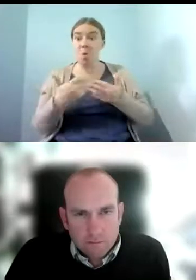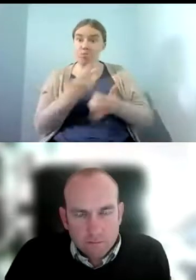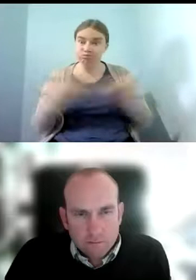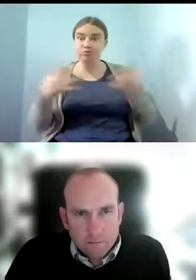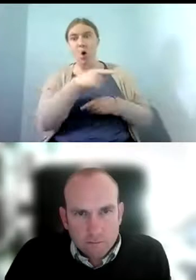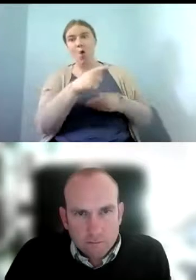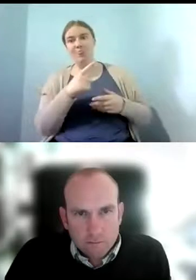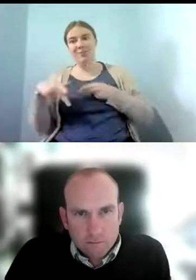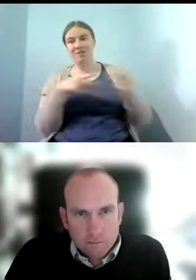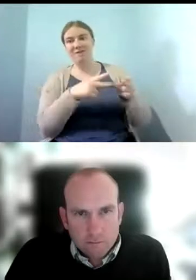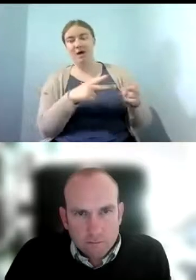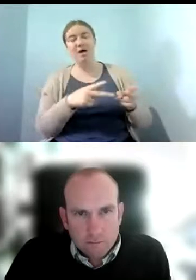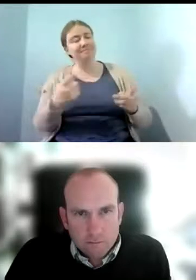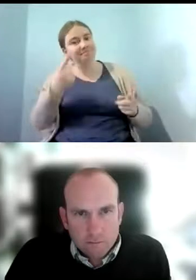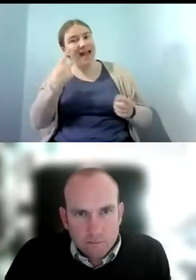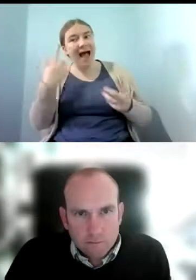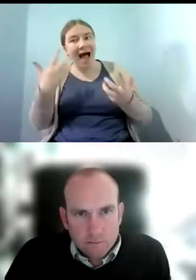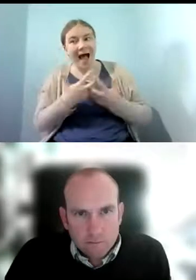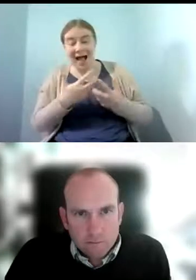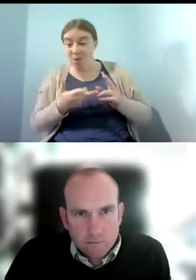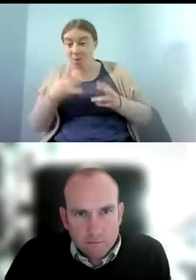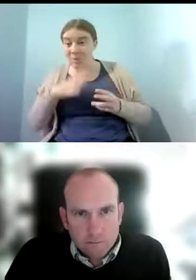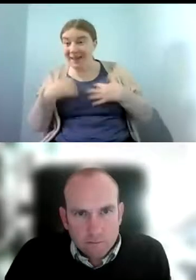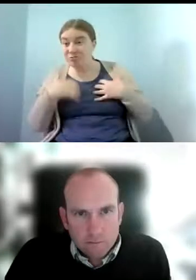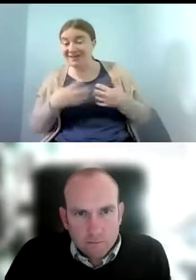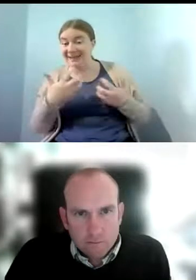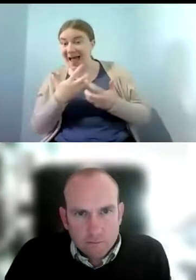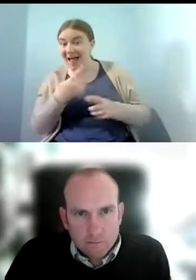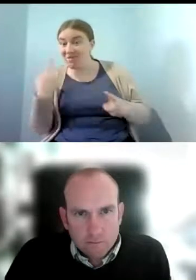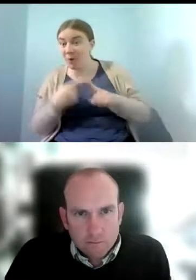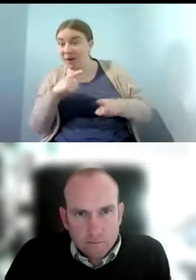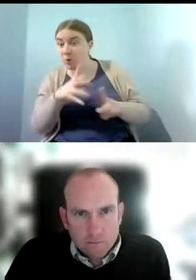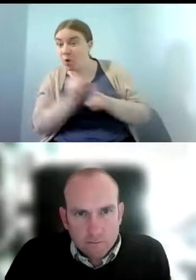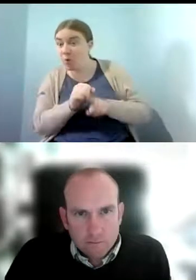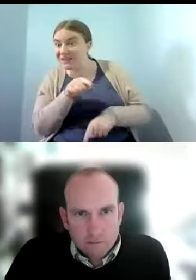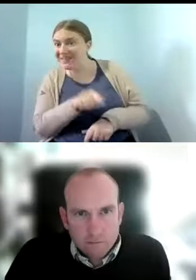see how quickly you notice that in your catch so we know that when the weirs went in the population